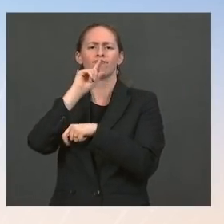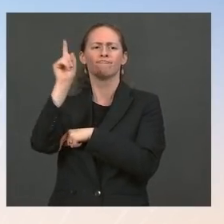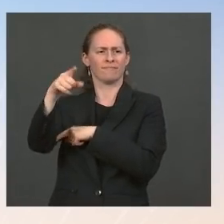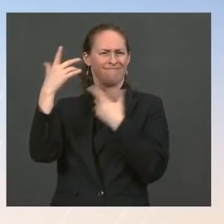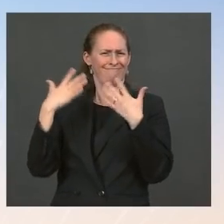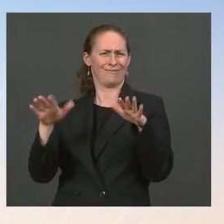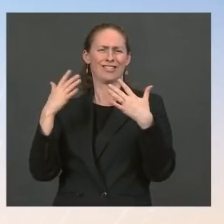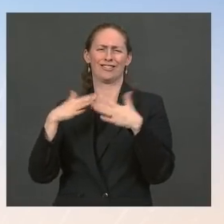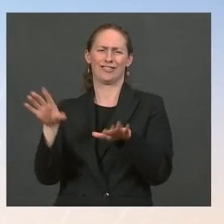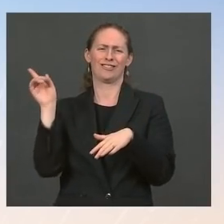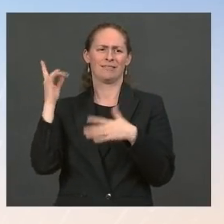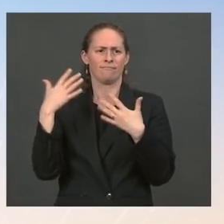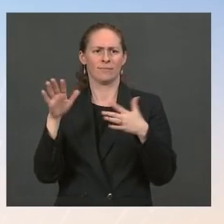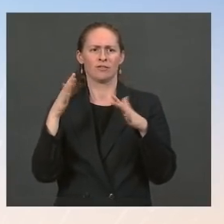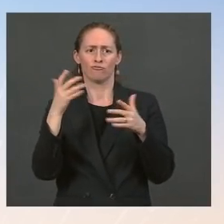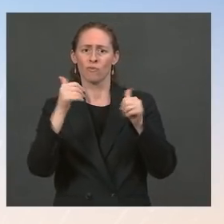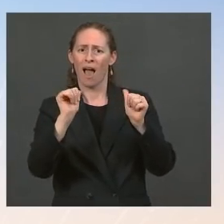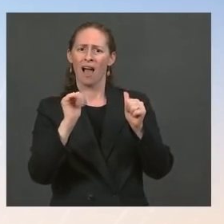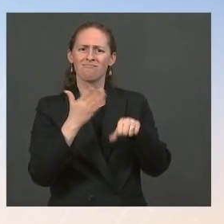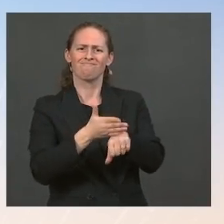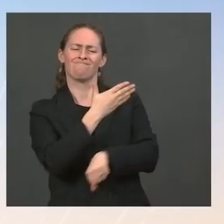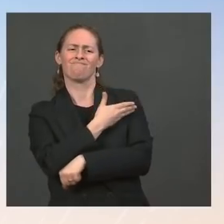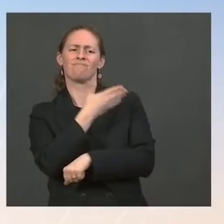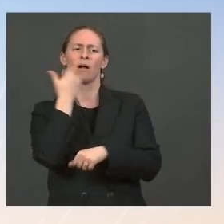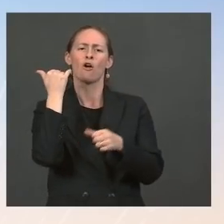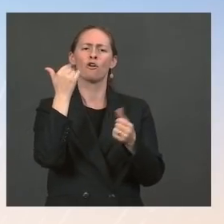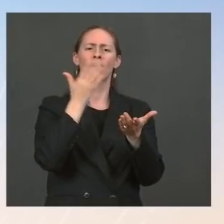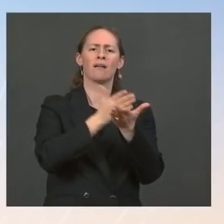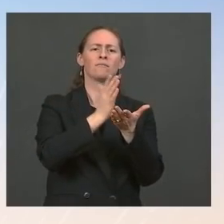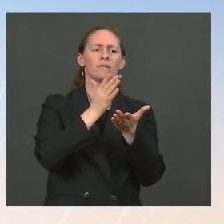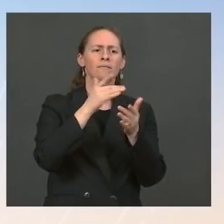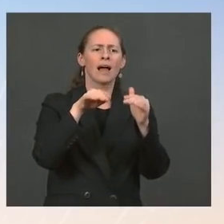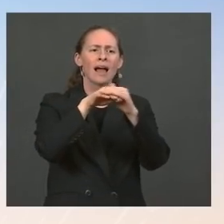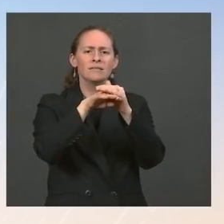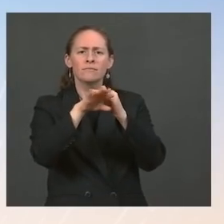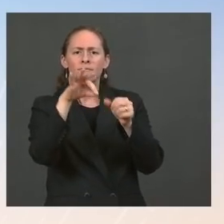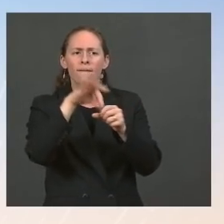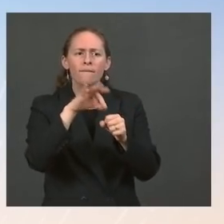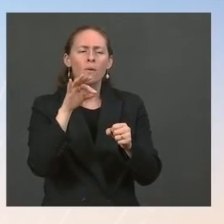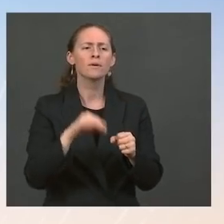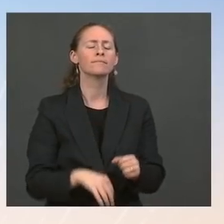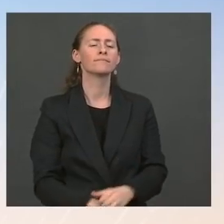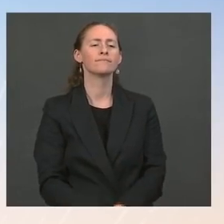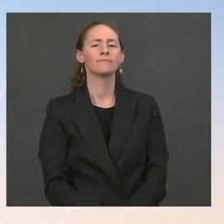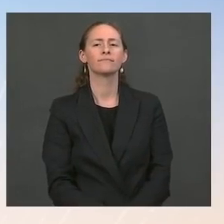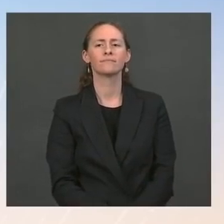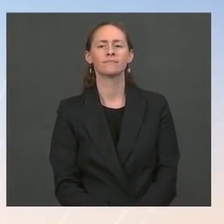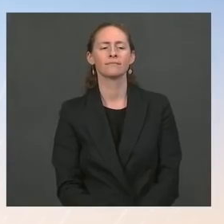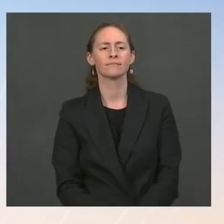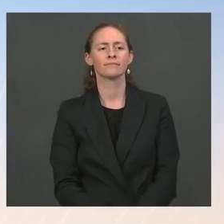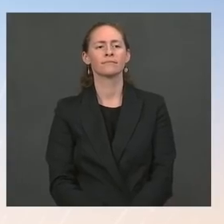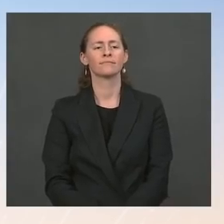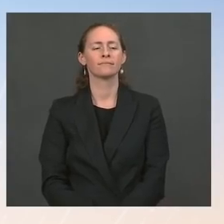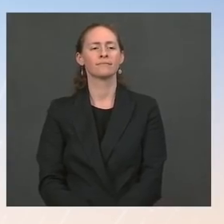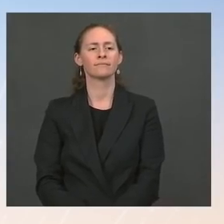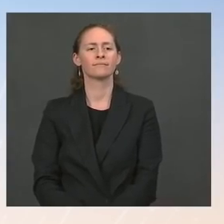whether it's voting rights, whether it's doing more to have a more humane immigration system --